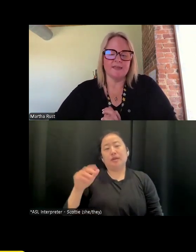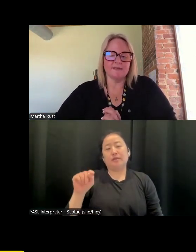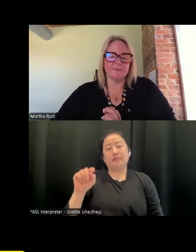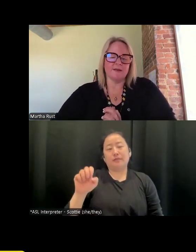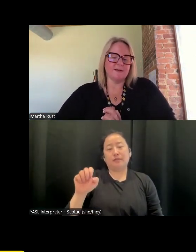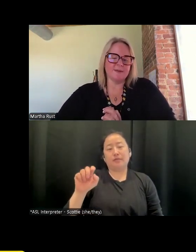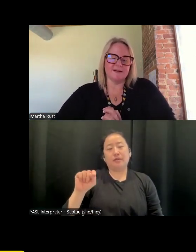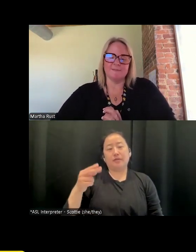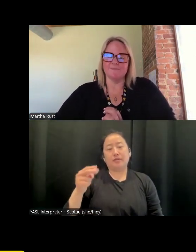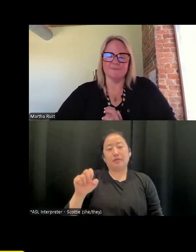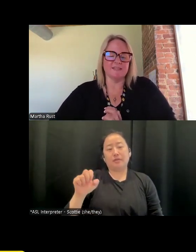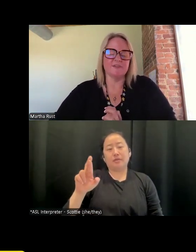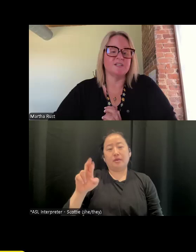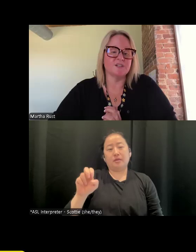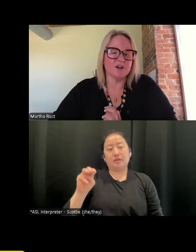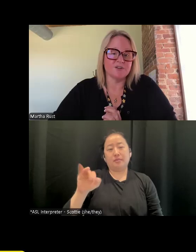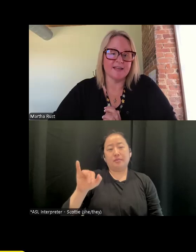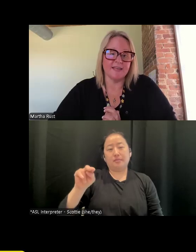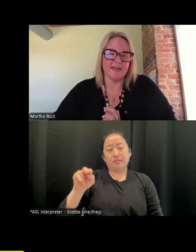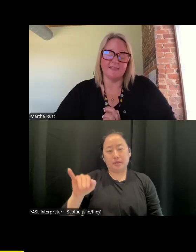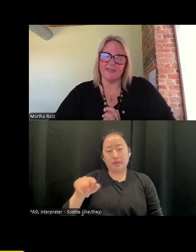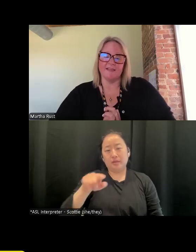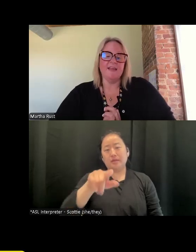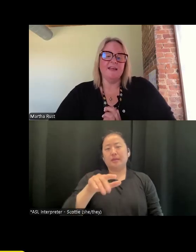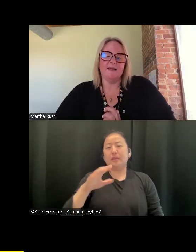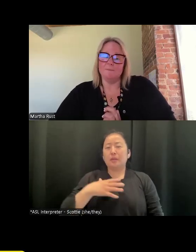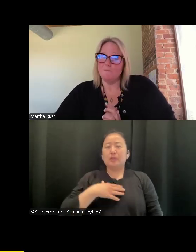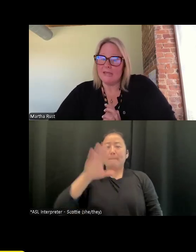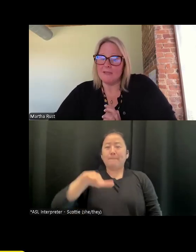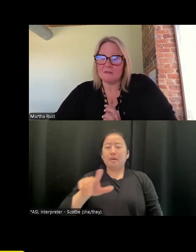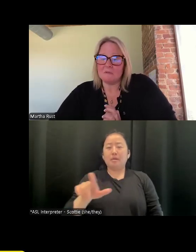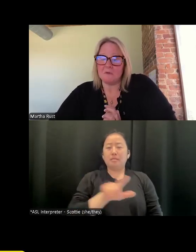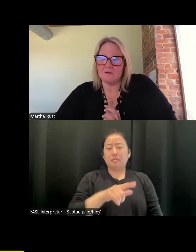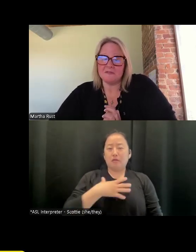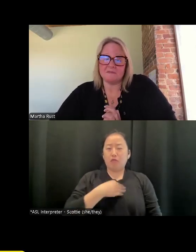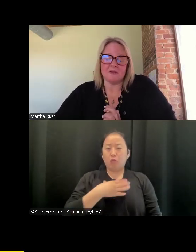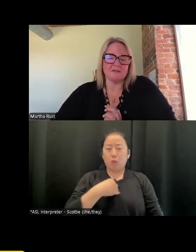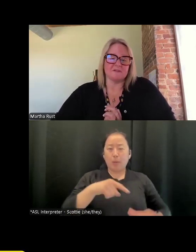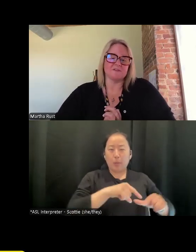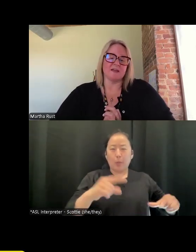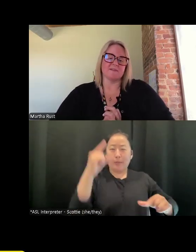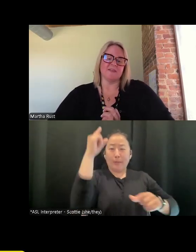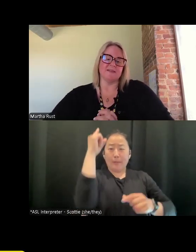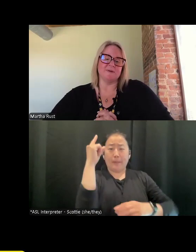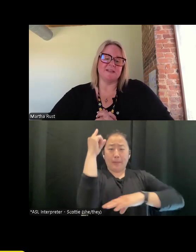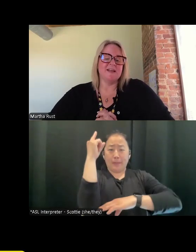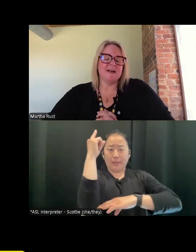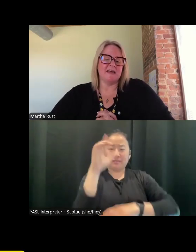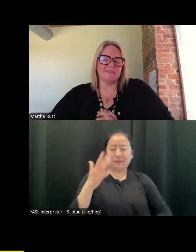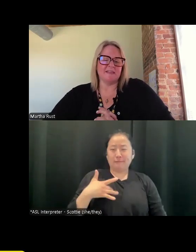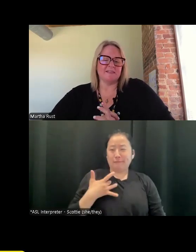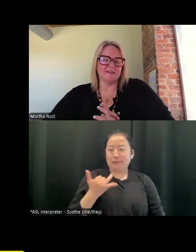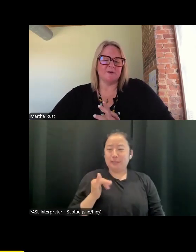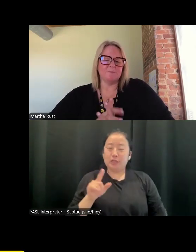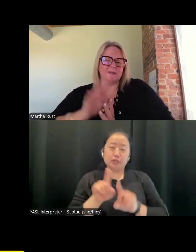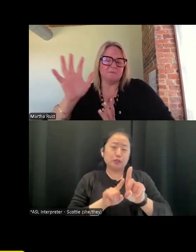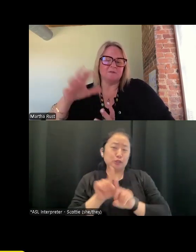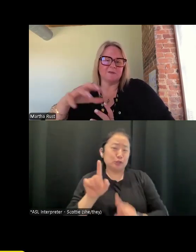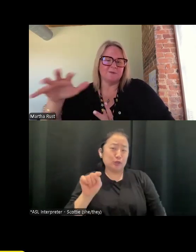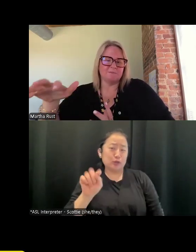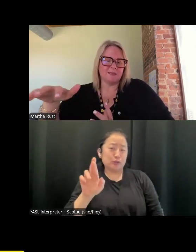thing on the bottom that's very star-trek-Y. I'm not a fan but I think the opening music was